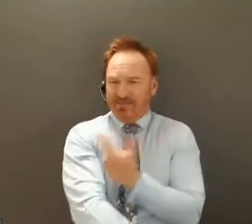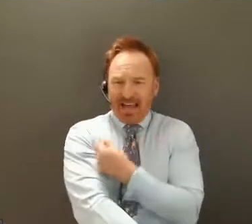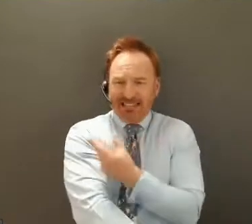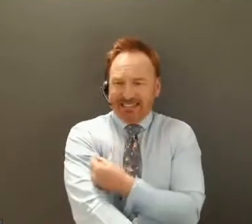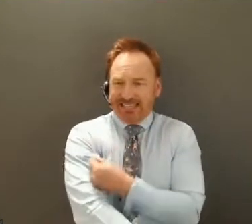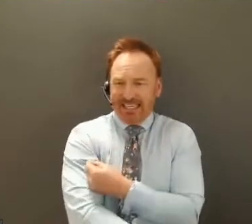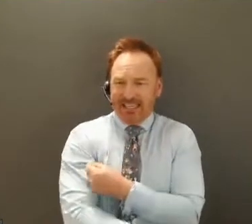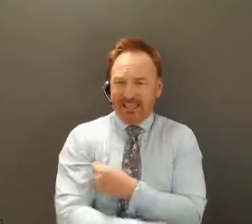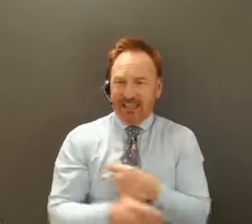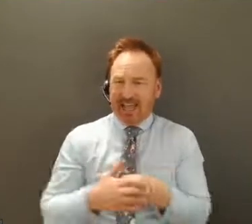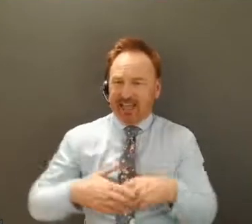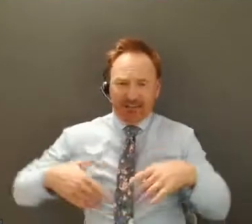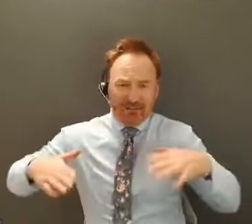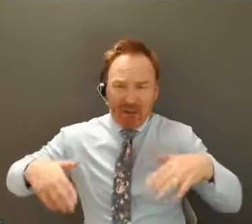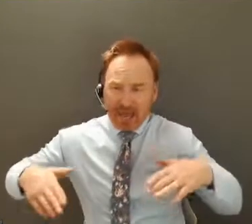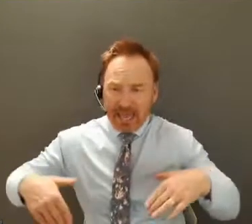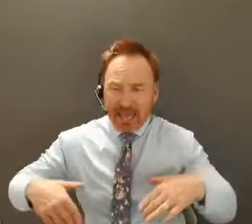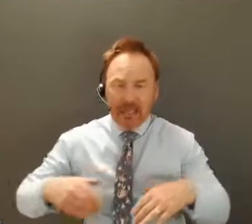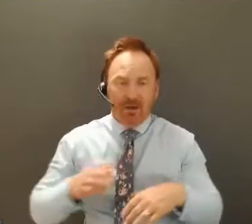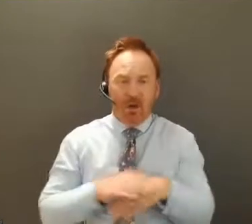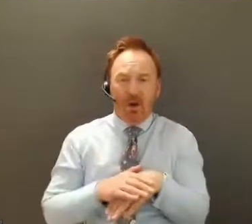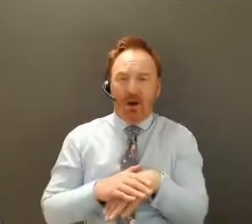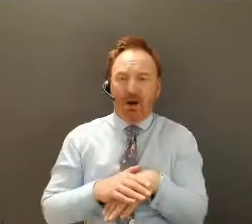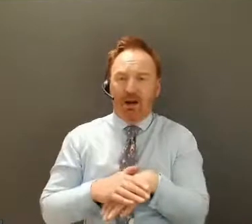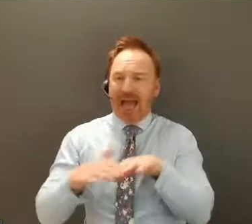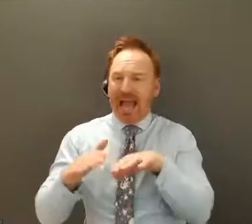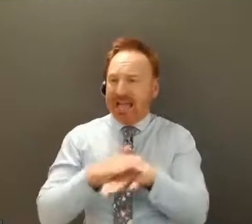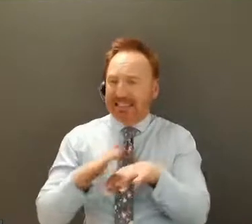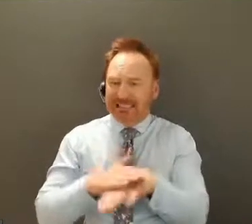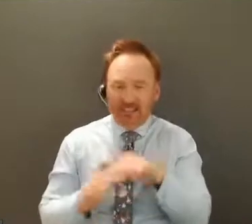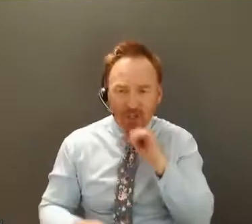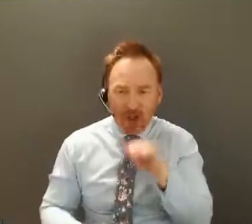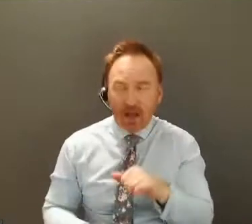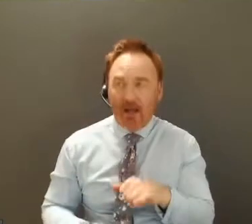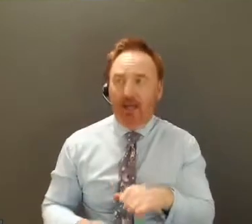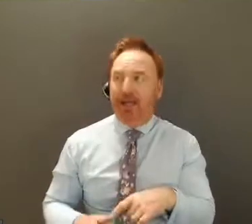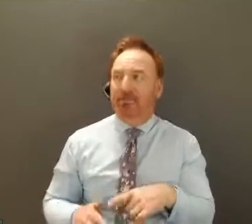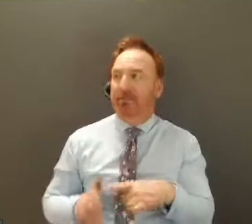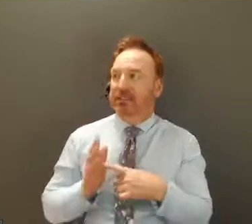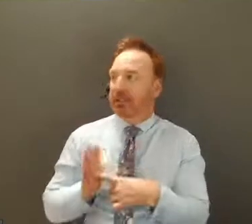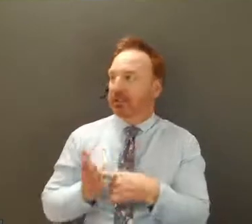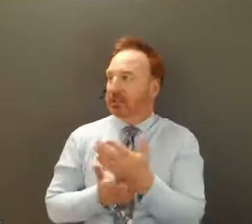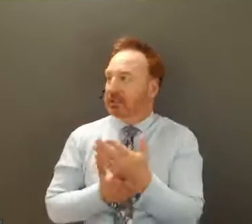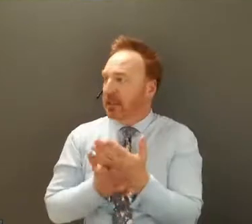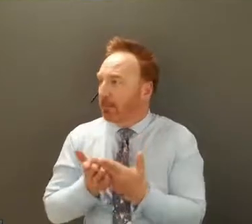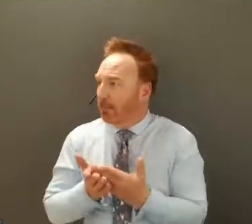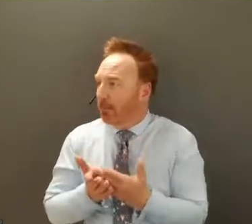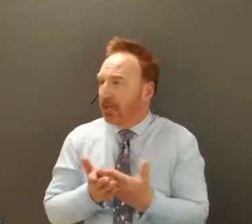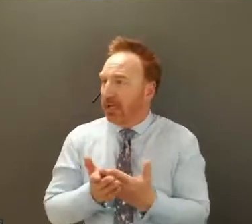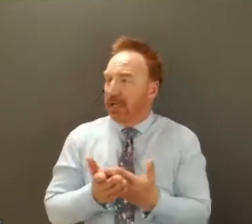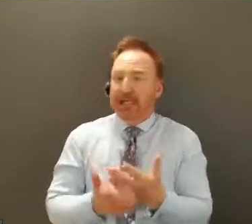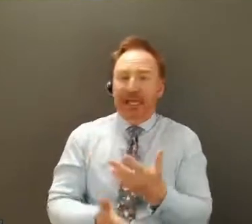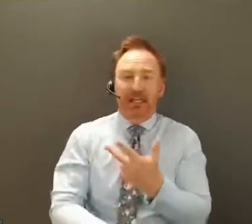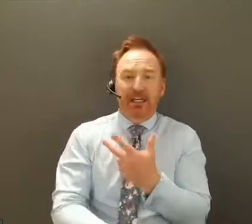introduction of the source and the detection of cases is usually after one or two